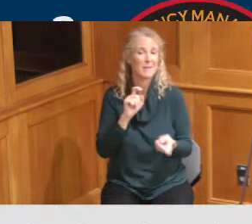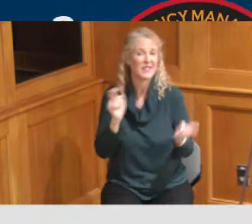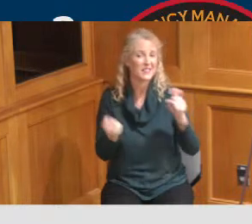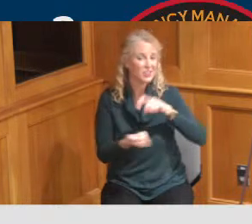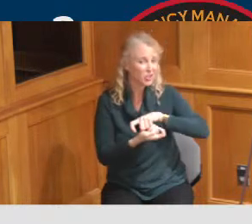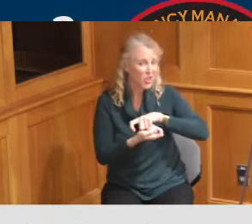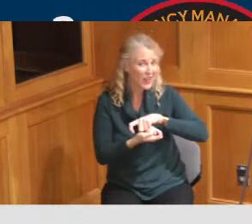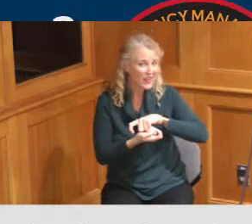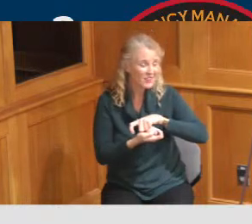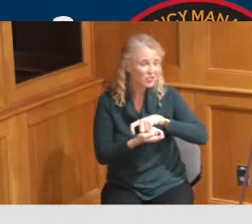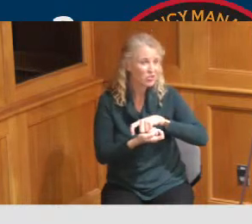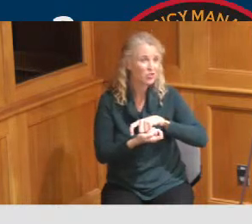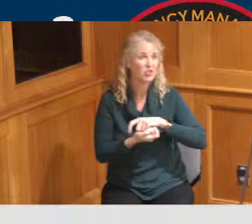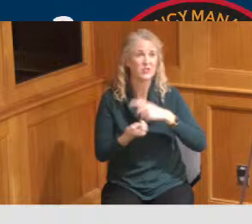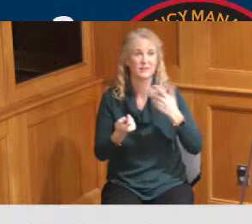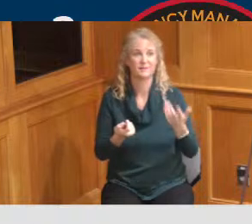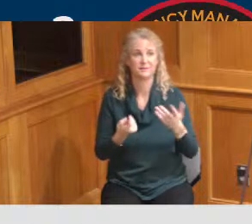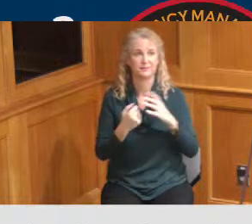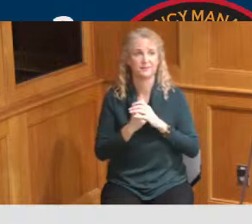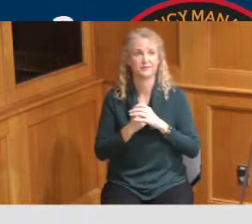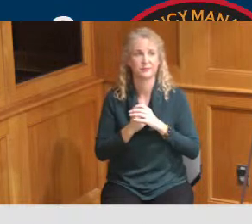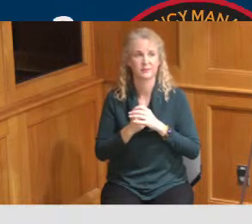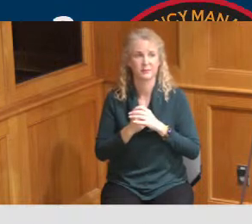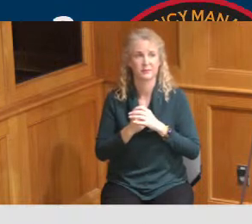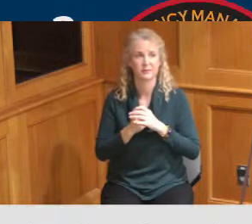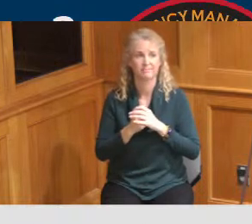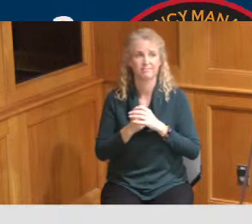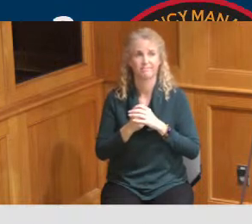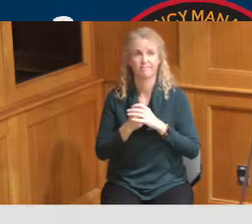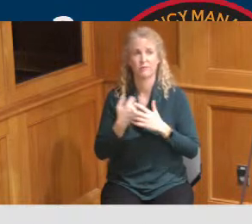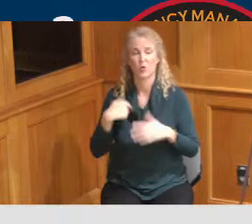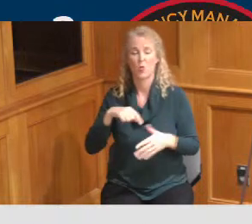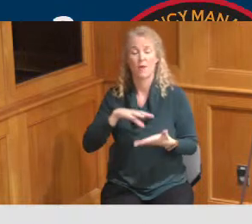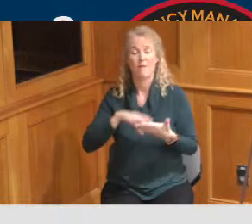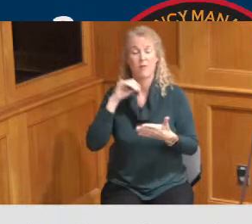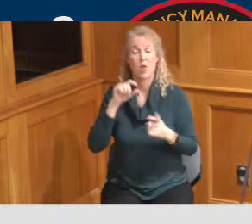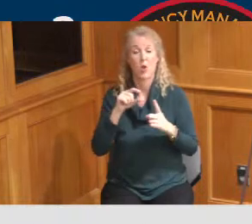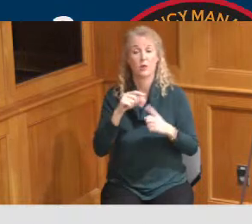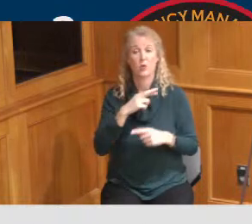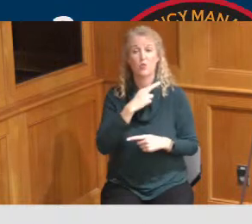do a deep dive with all of our partners it's a better definition of risk and vulnerability to